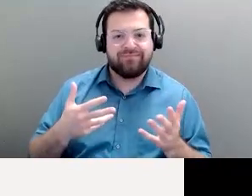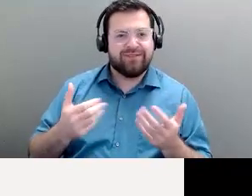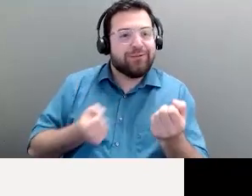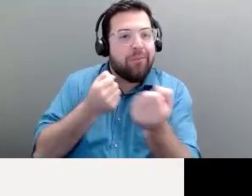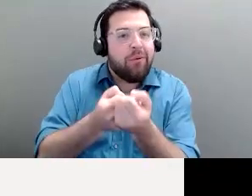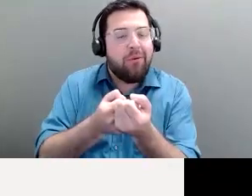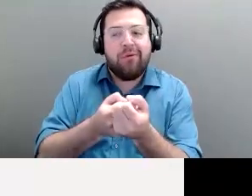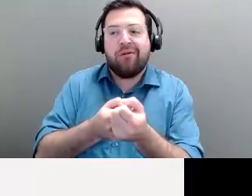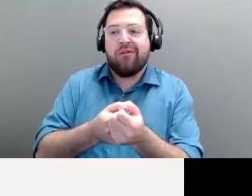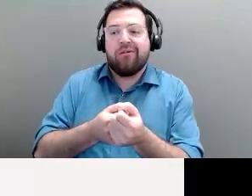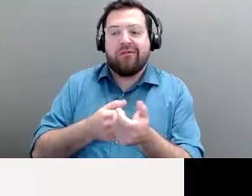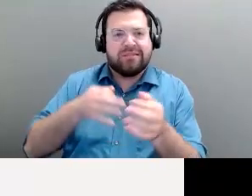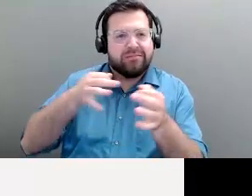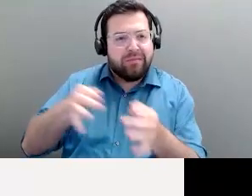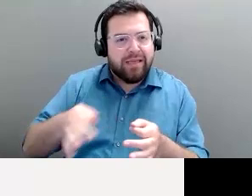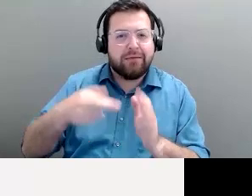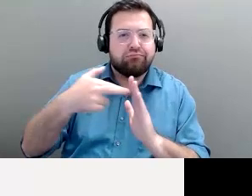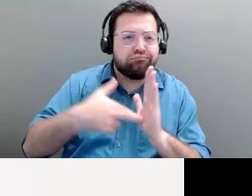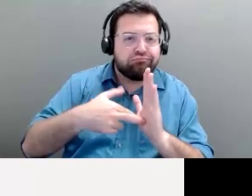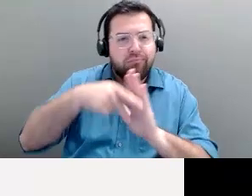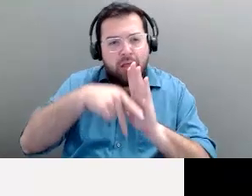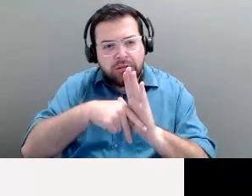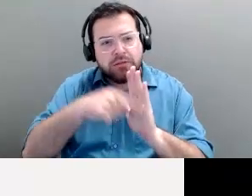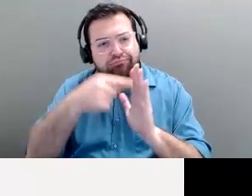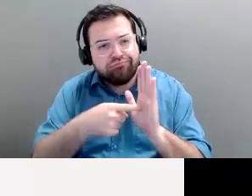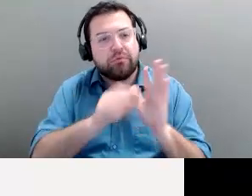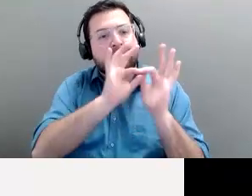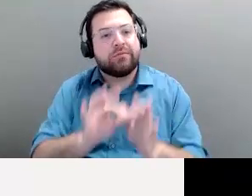the regulations and policies for DE courses.